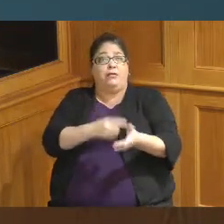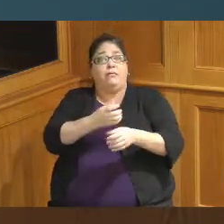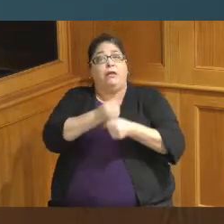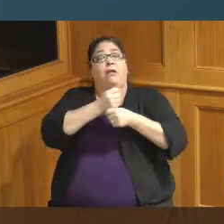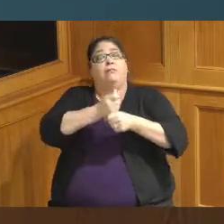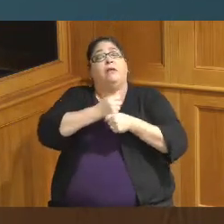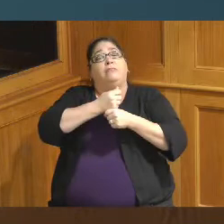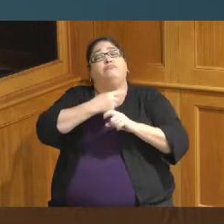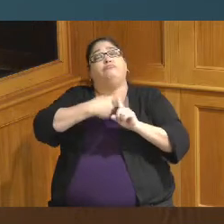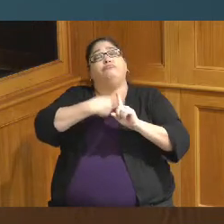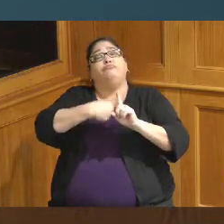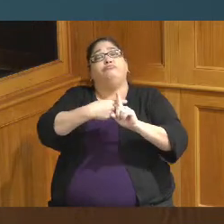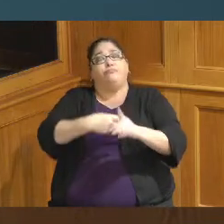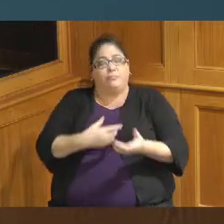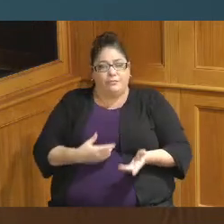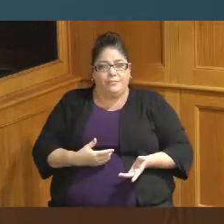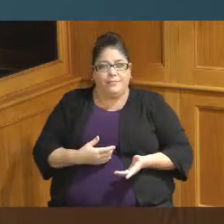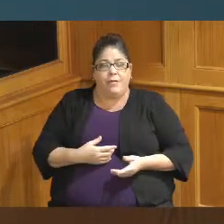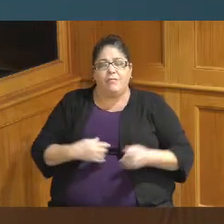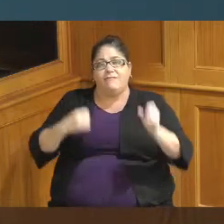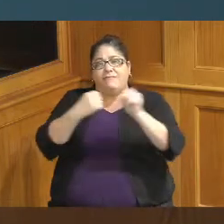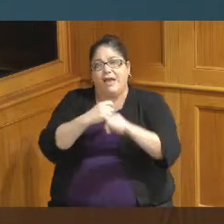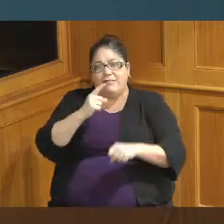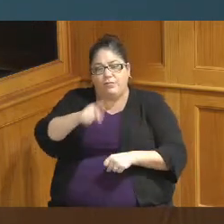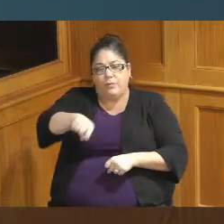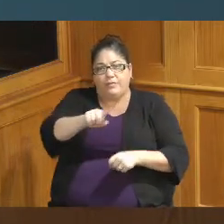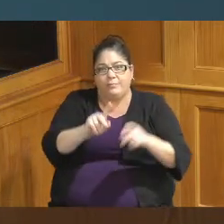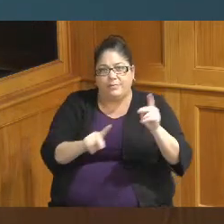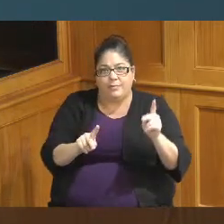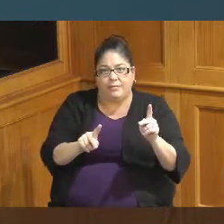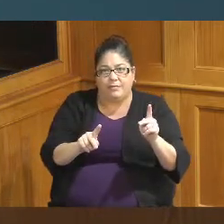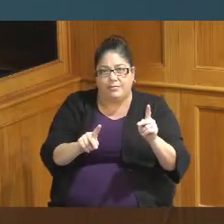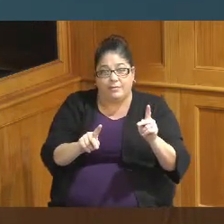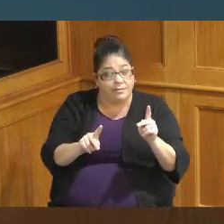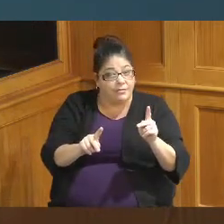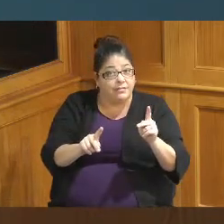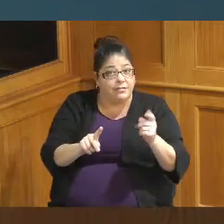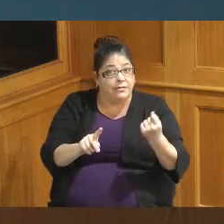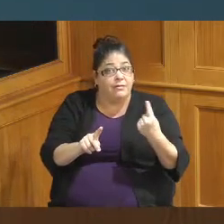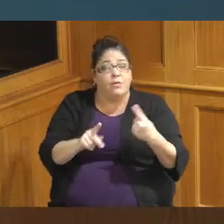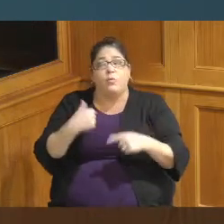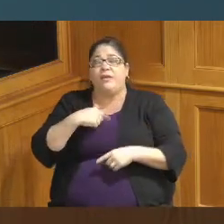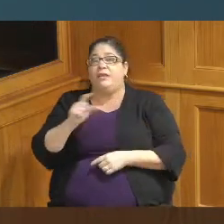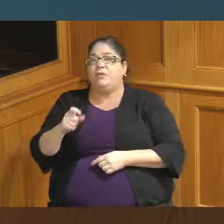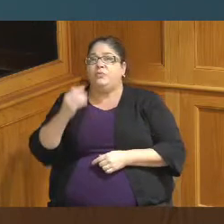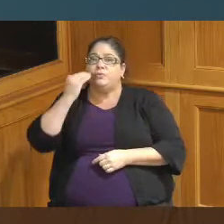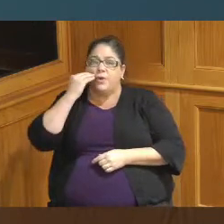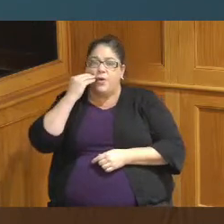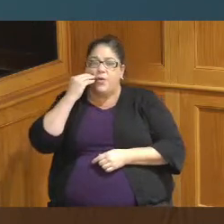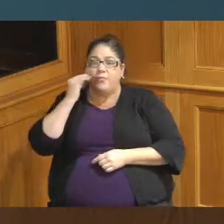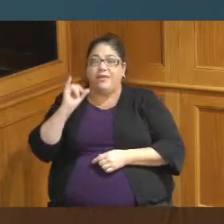for the people out here and we're at the we need to know so that I can make now if I decide and